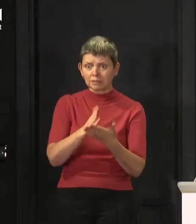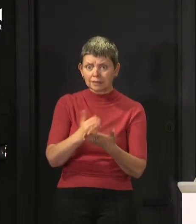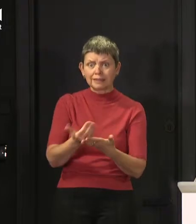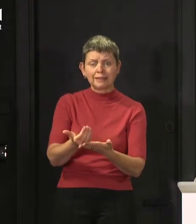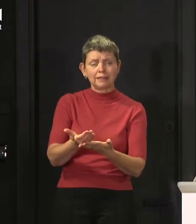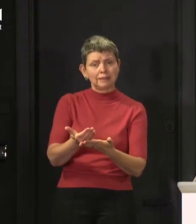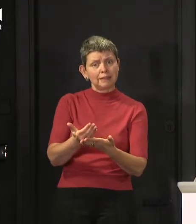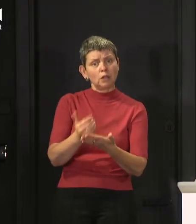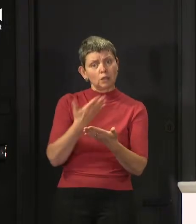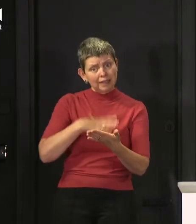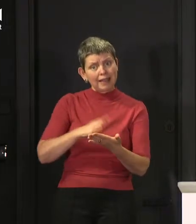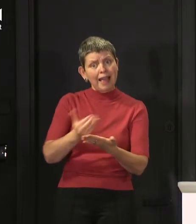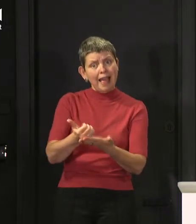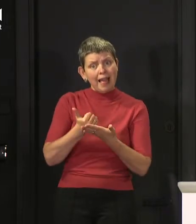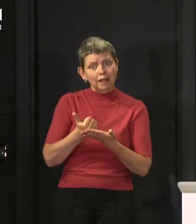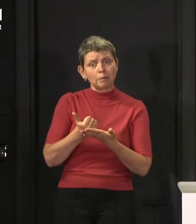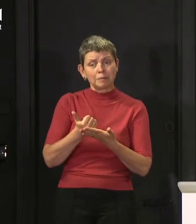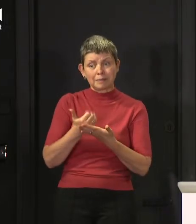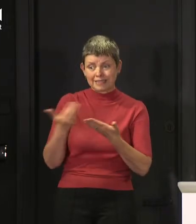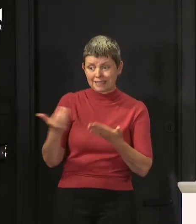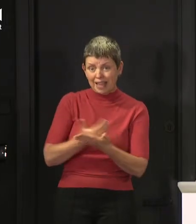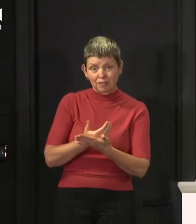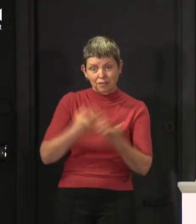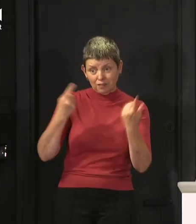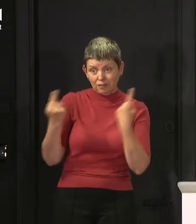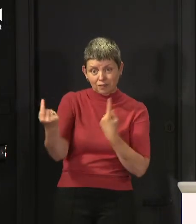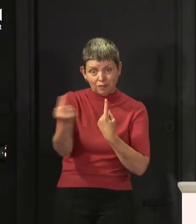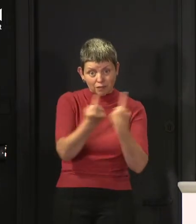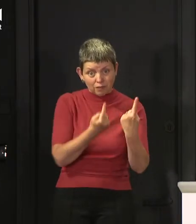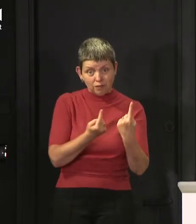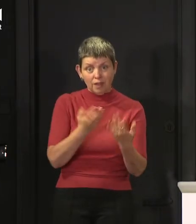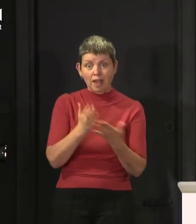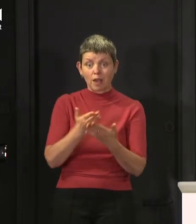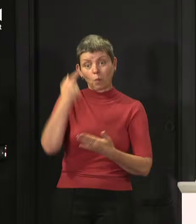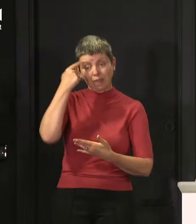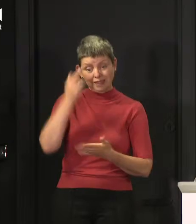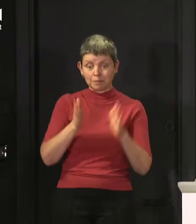difficult. They have been put in place because they are judged to be necessary to protect